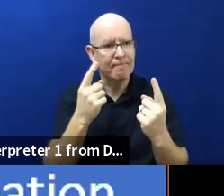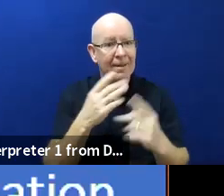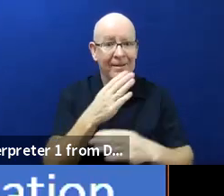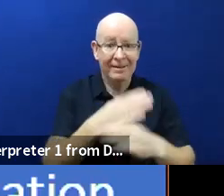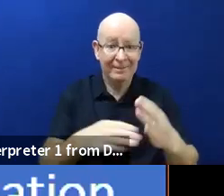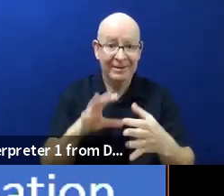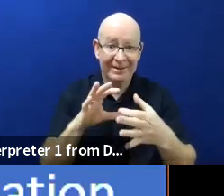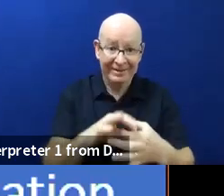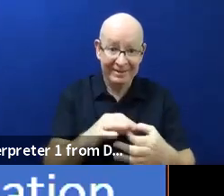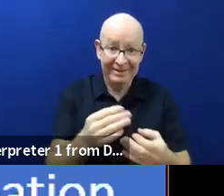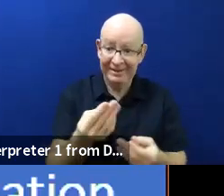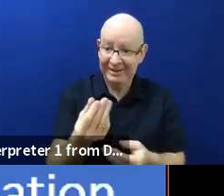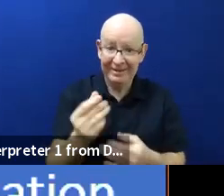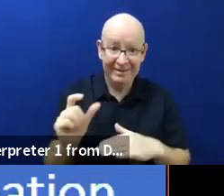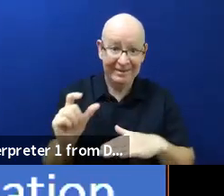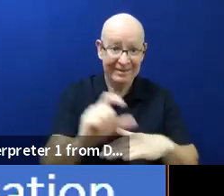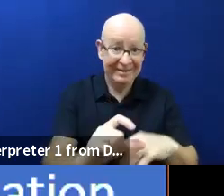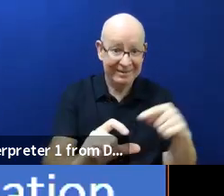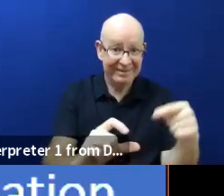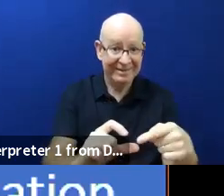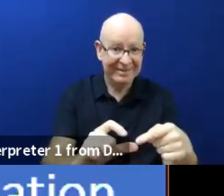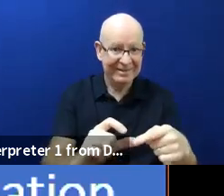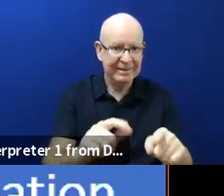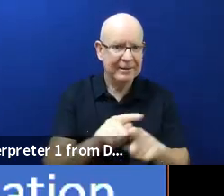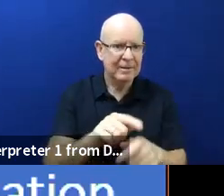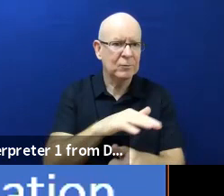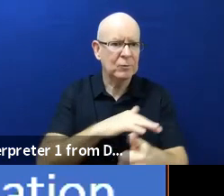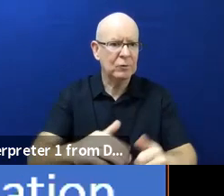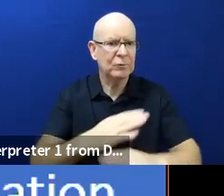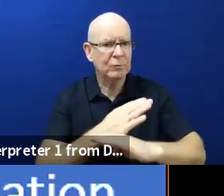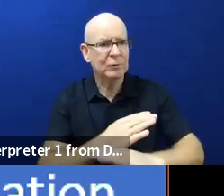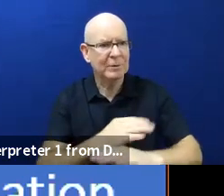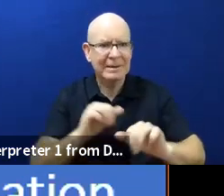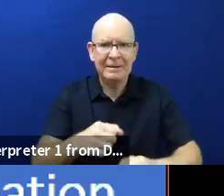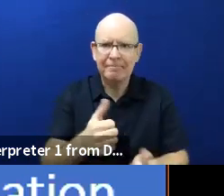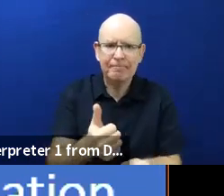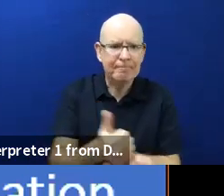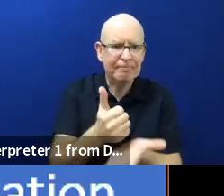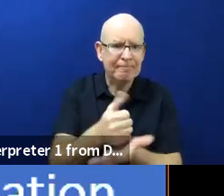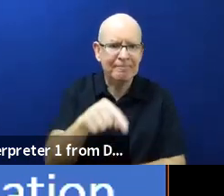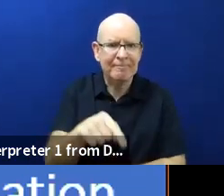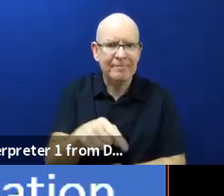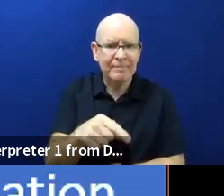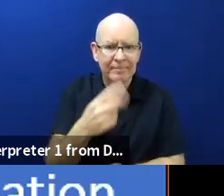So, at the core of this idea of an issue of disability-related cost,